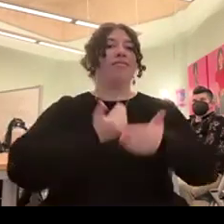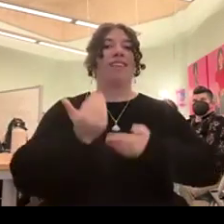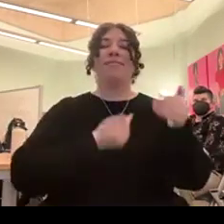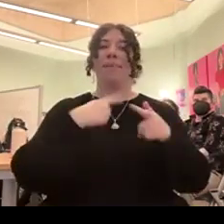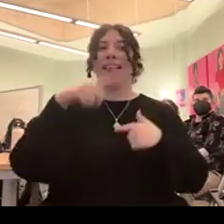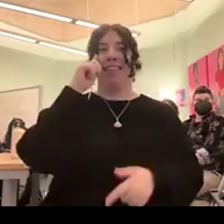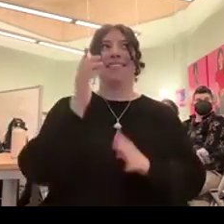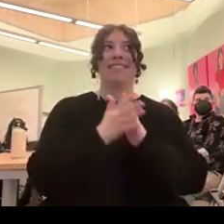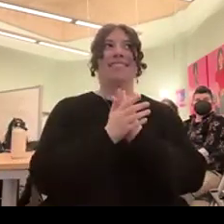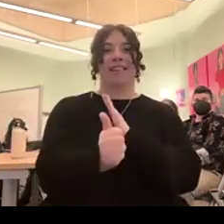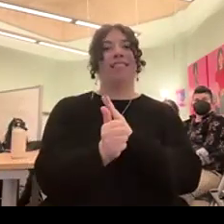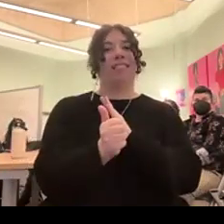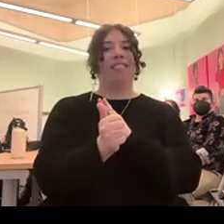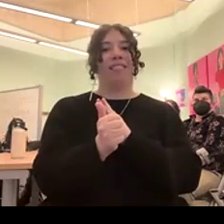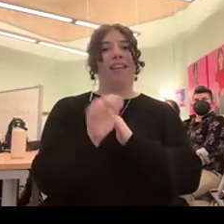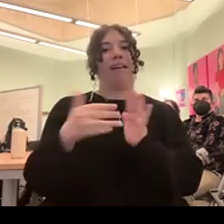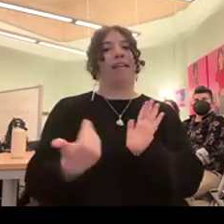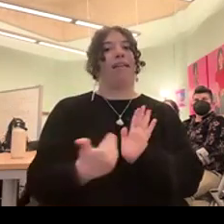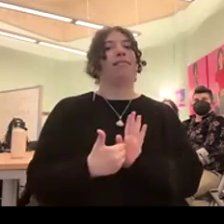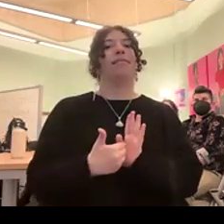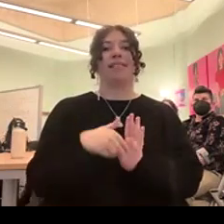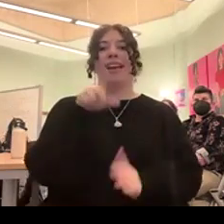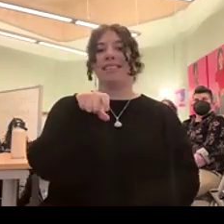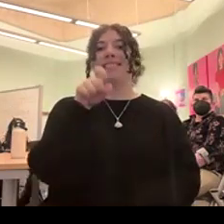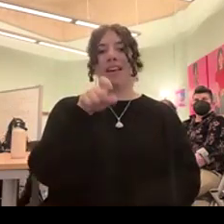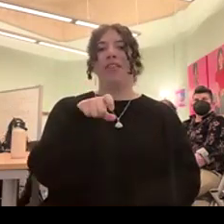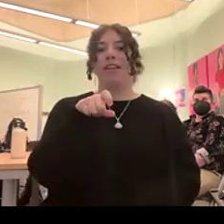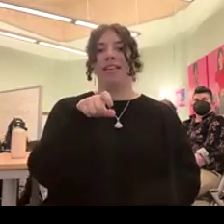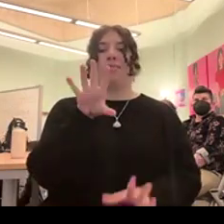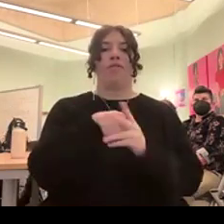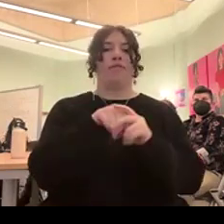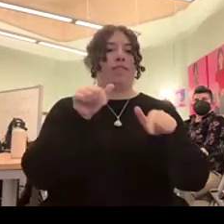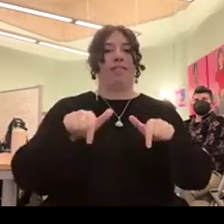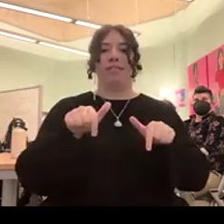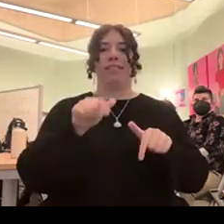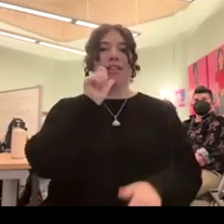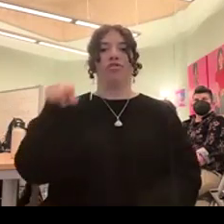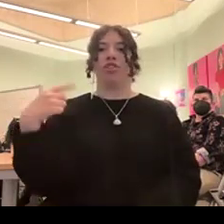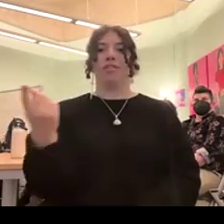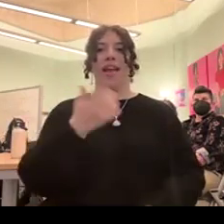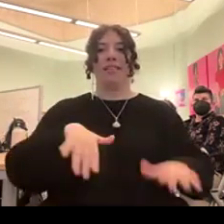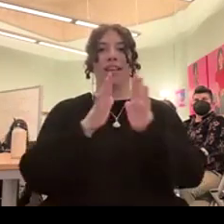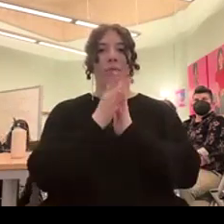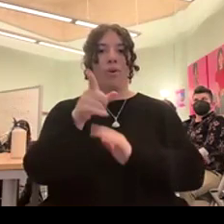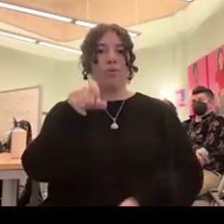through this entire process. But I think that is a skill that is, again, necessary as part of this